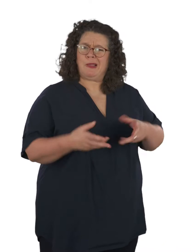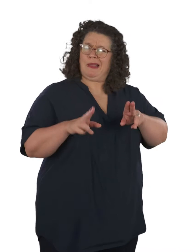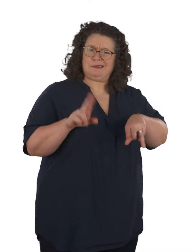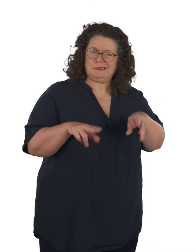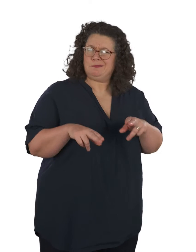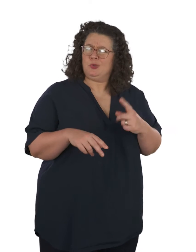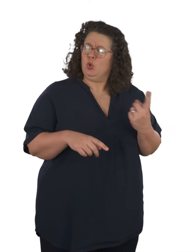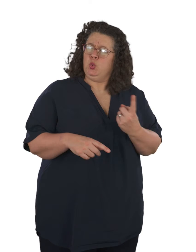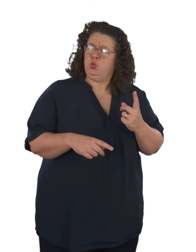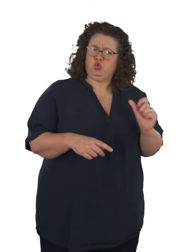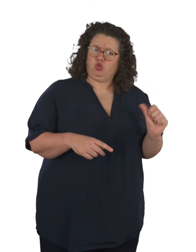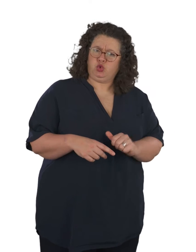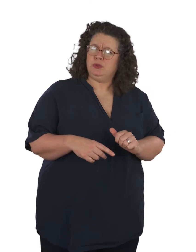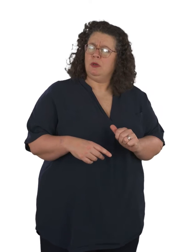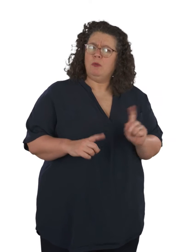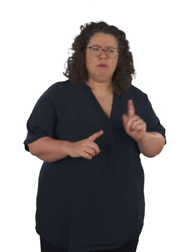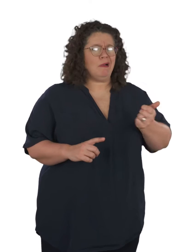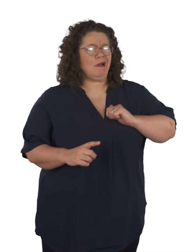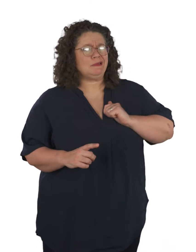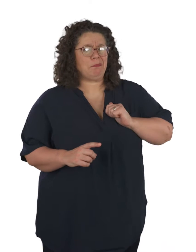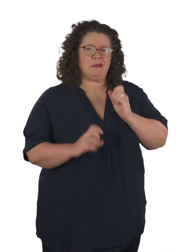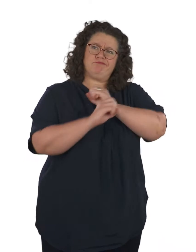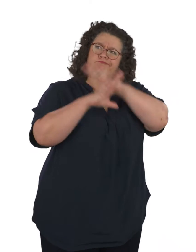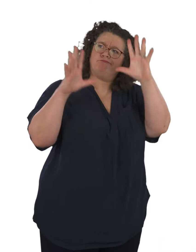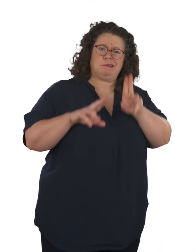Assessments: who should get one, and what to expect.